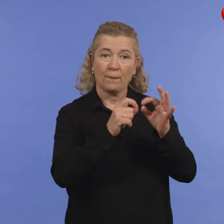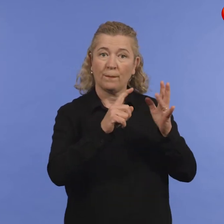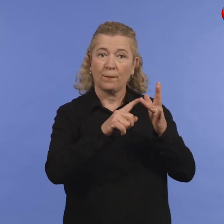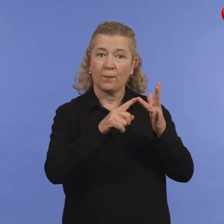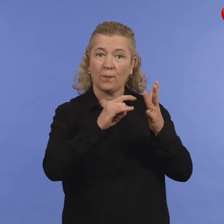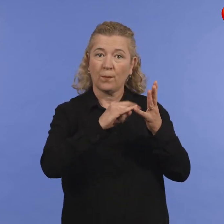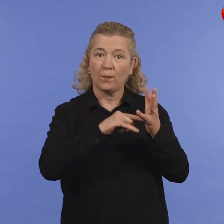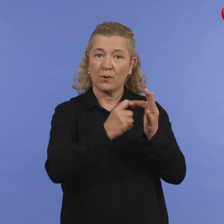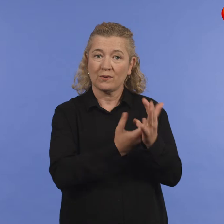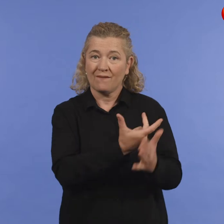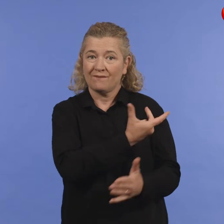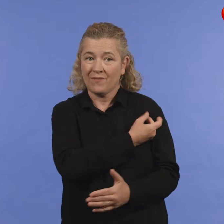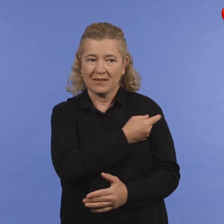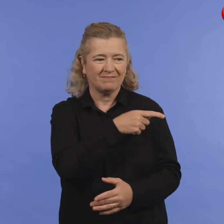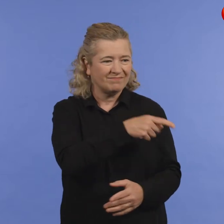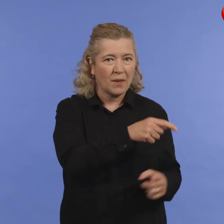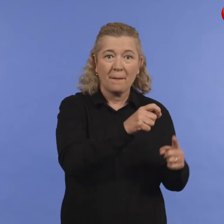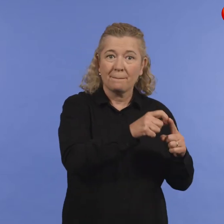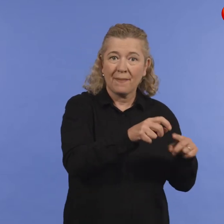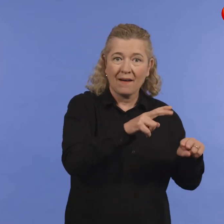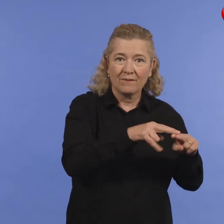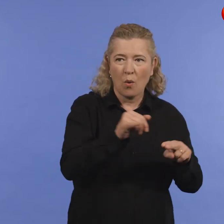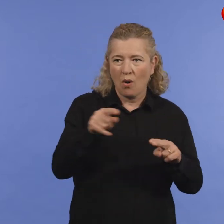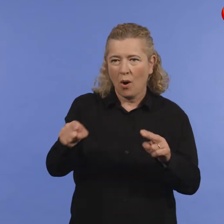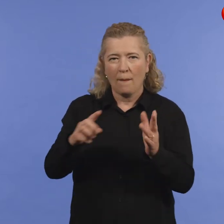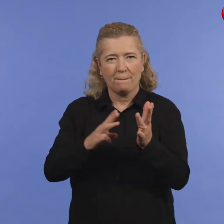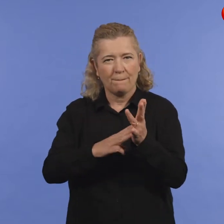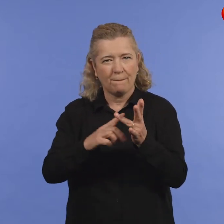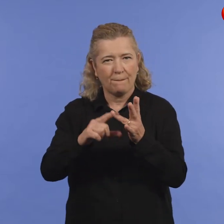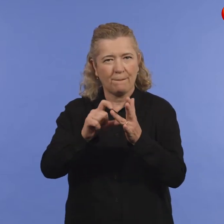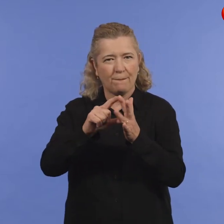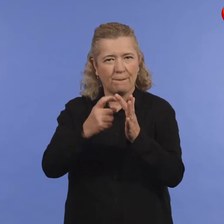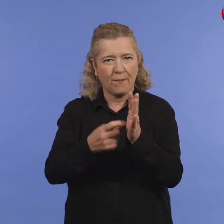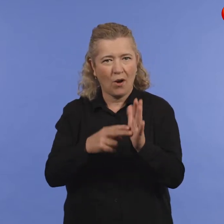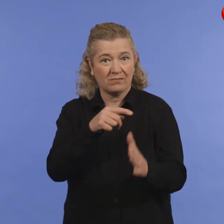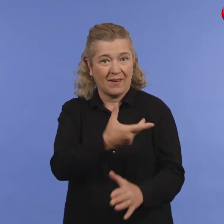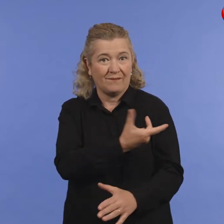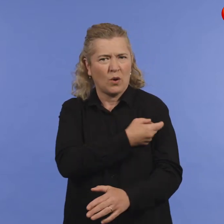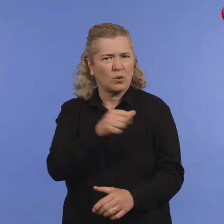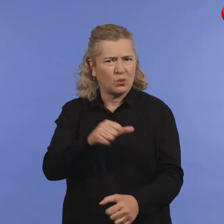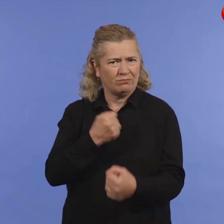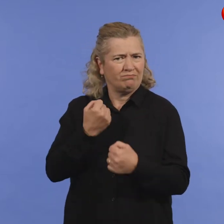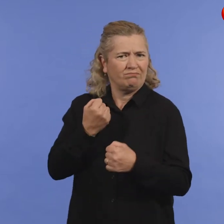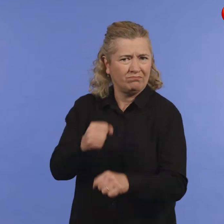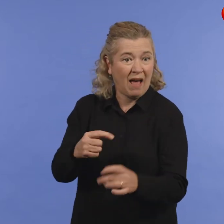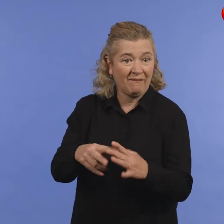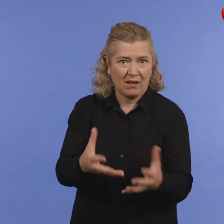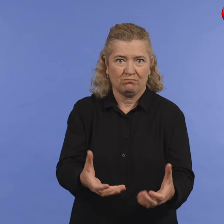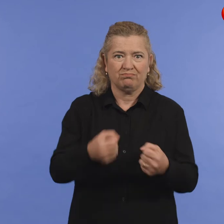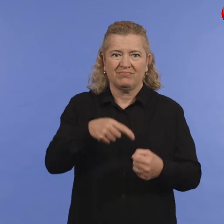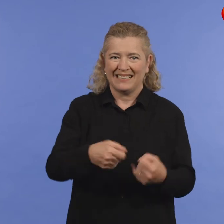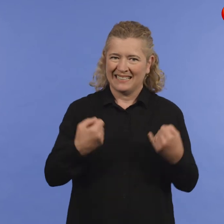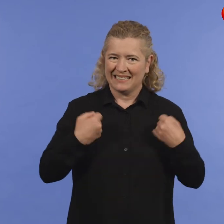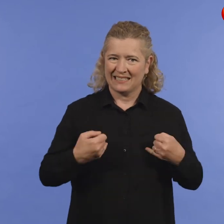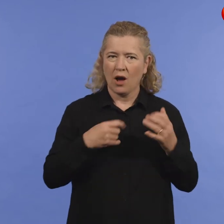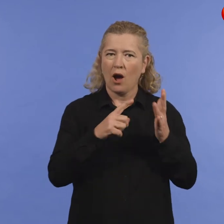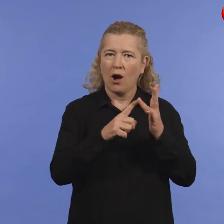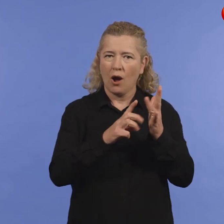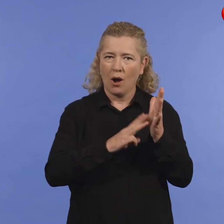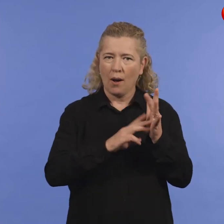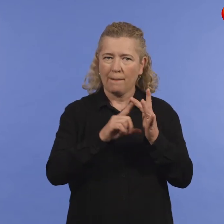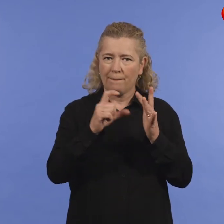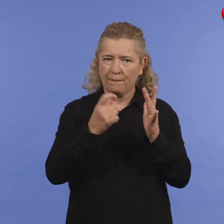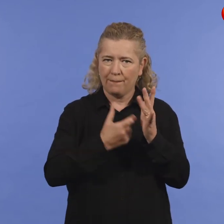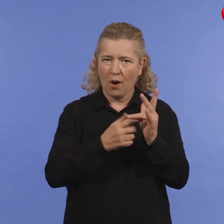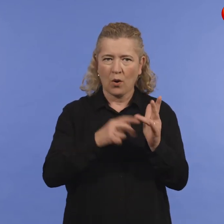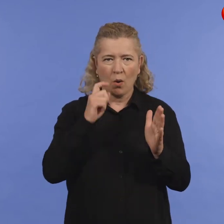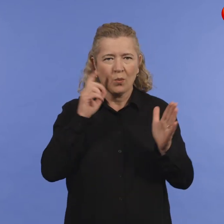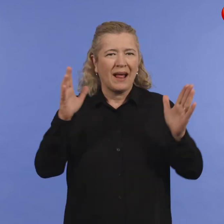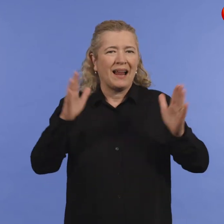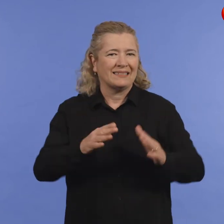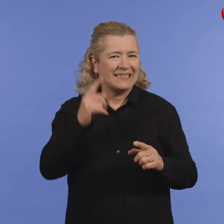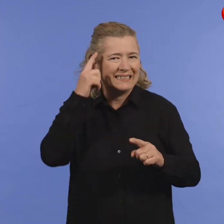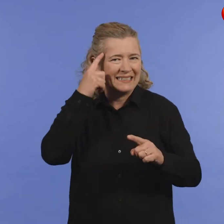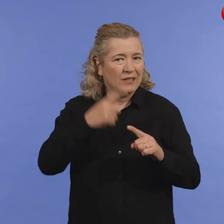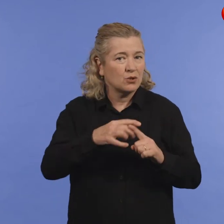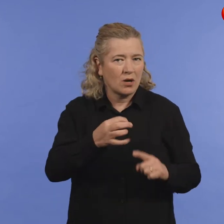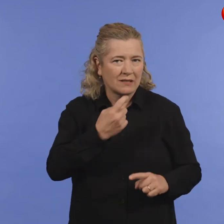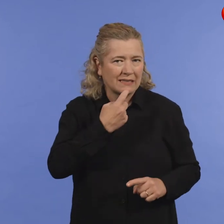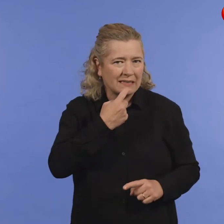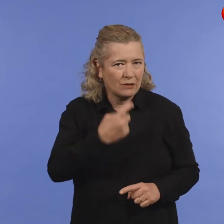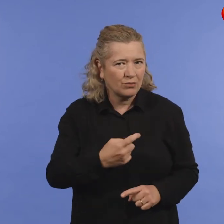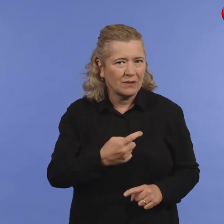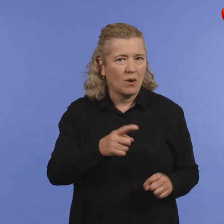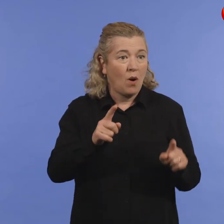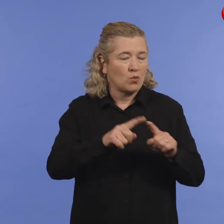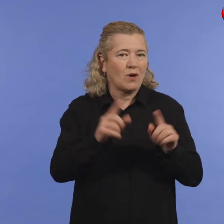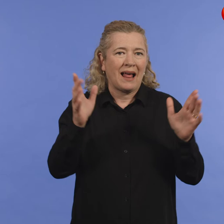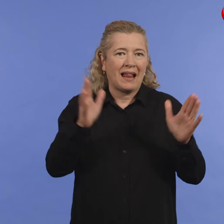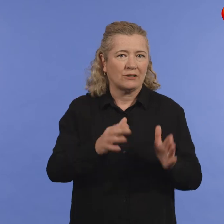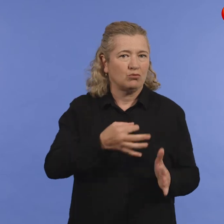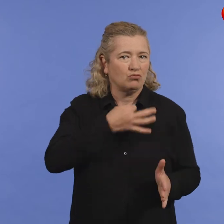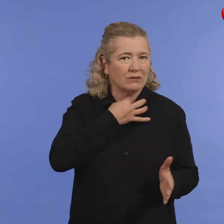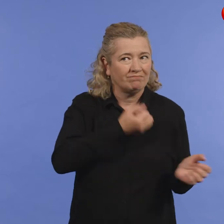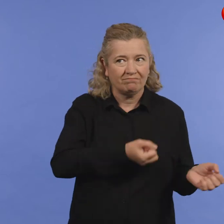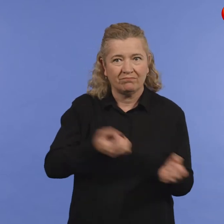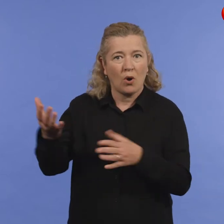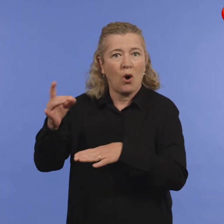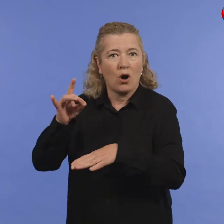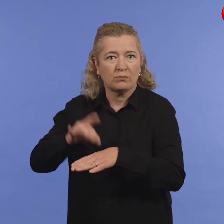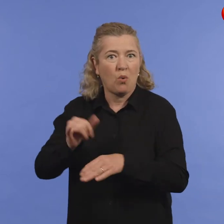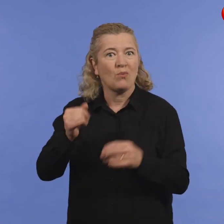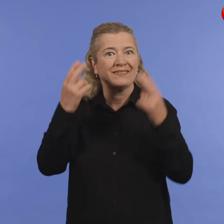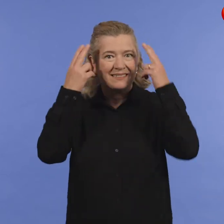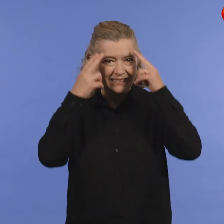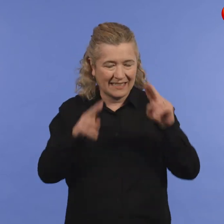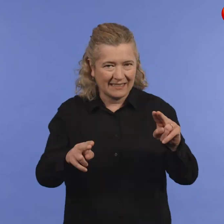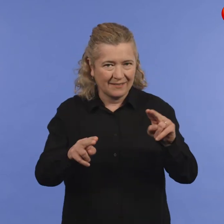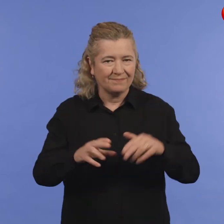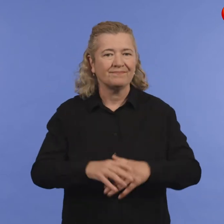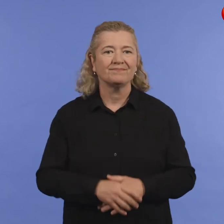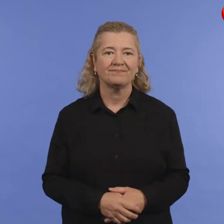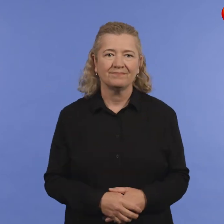A booster shot of the Pfizer or Moderna vaccine is expected to protect against severe illness, hospitalisations and death due to Omicron infection.